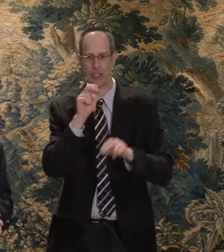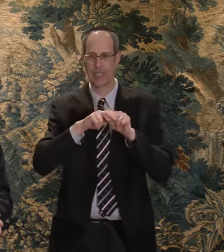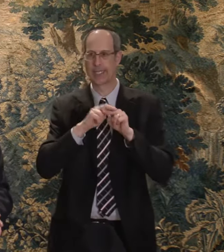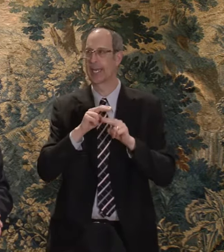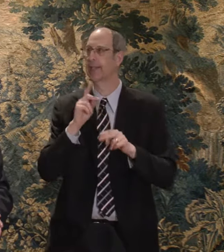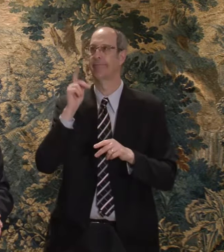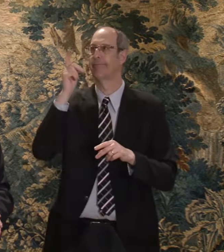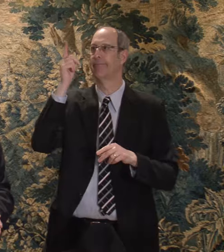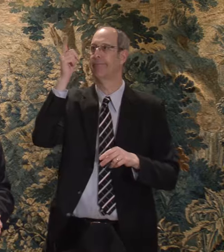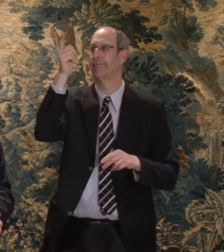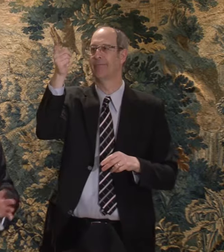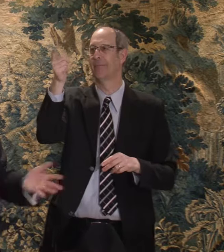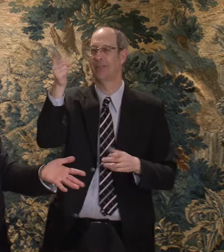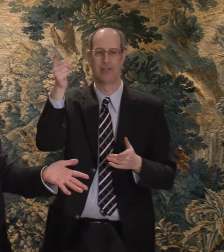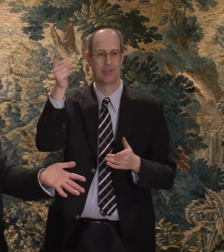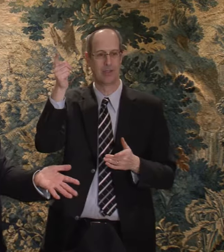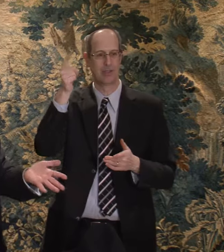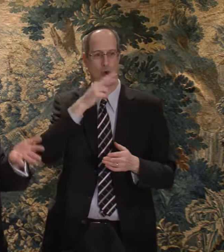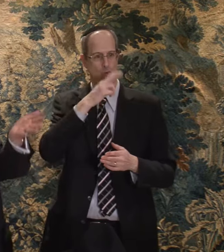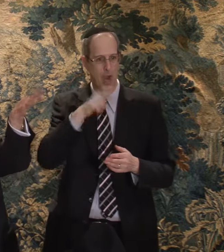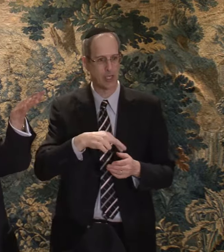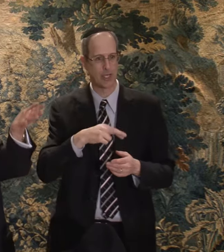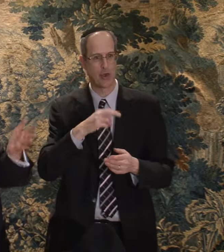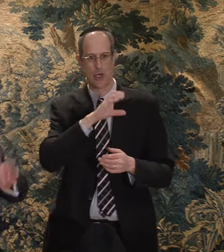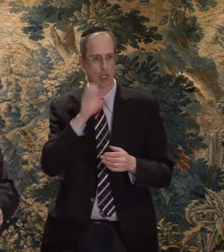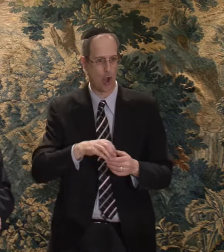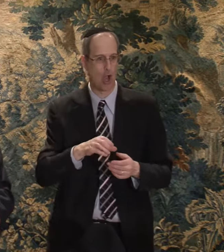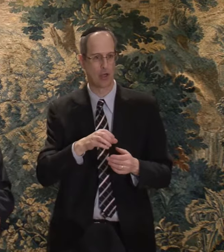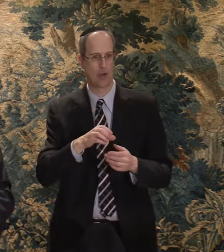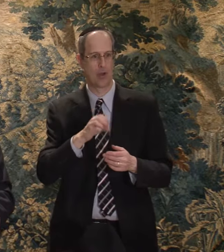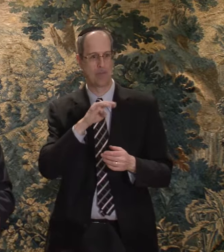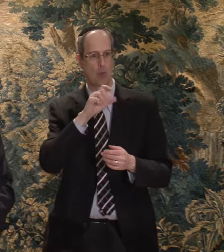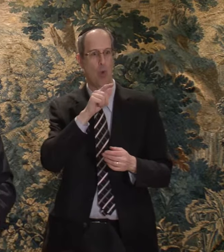sitting someplace and Rochester Chicago Milwaukee and in the way she is how many